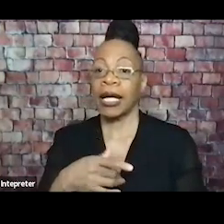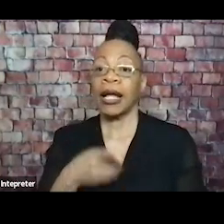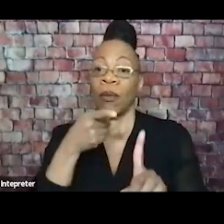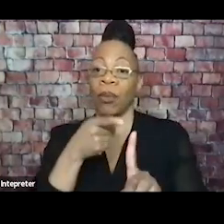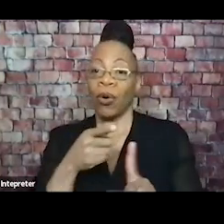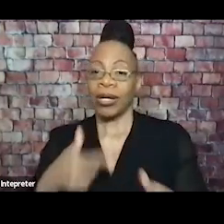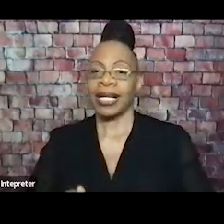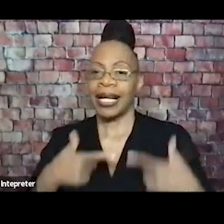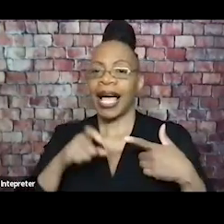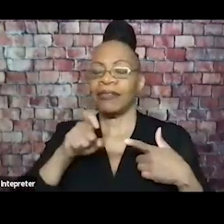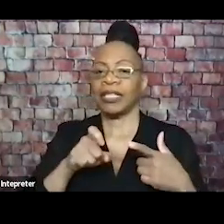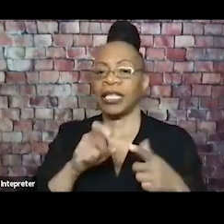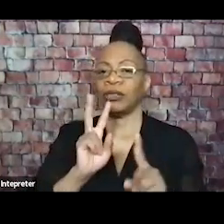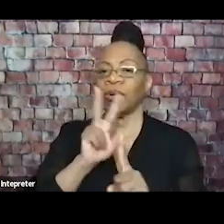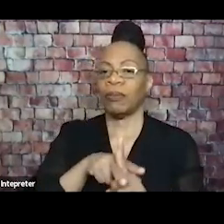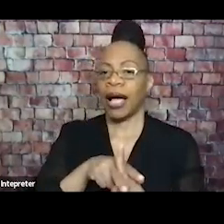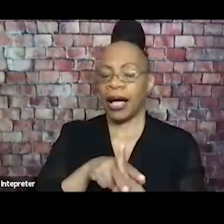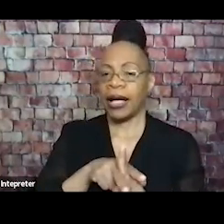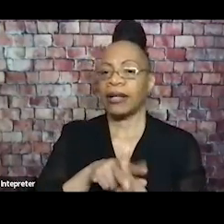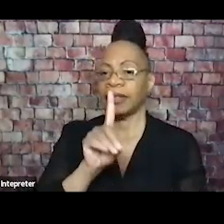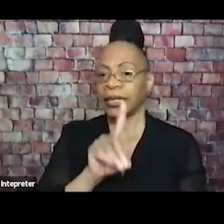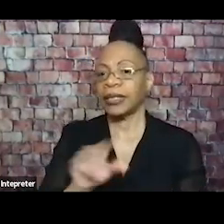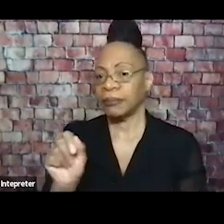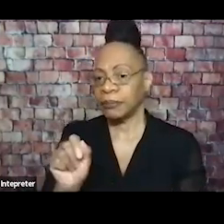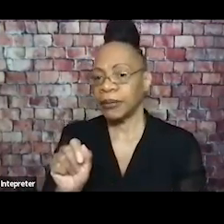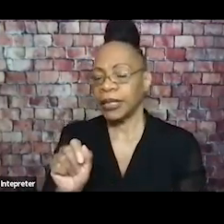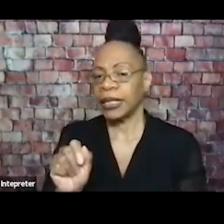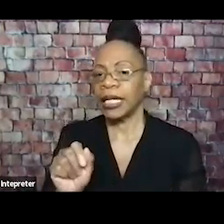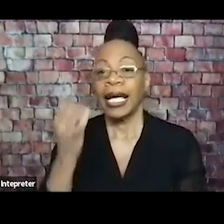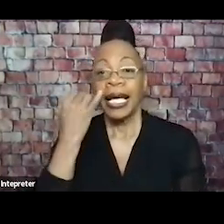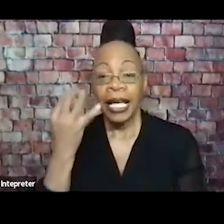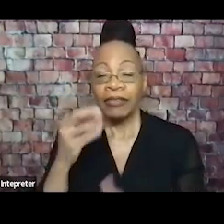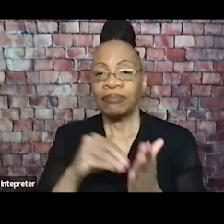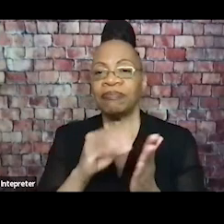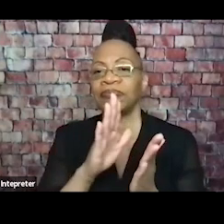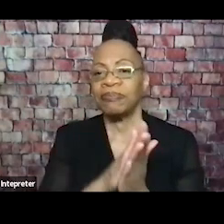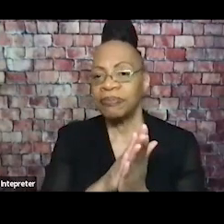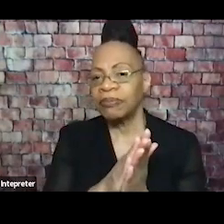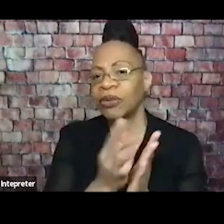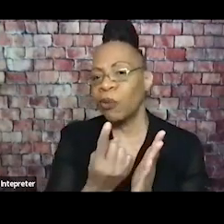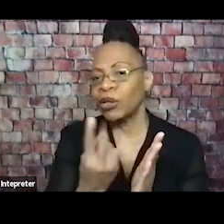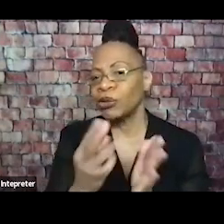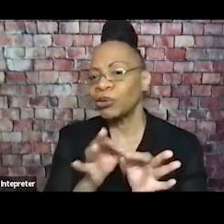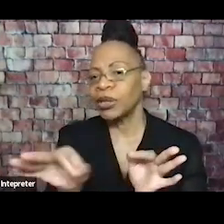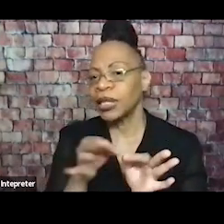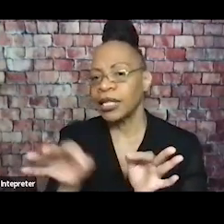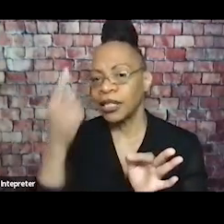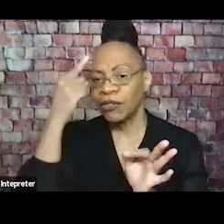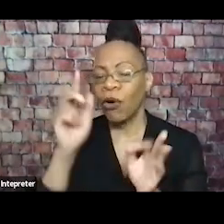A lot of times I ask the applicant, if you could say one or two sentences to the person who's making the determination on your case,